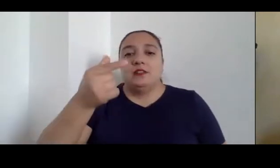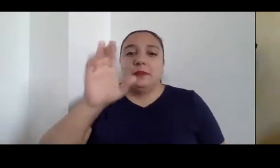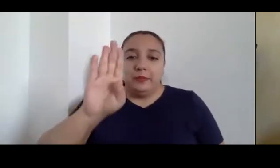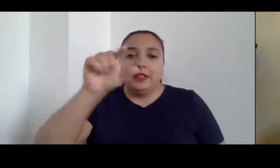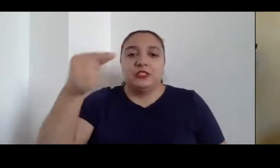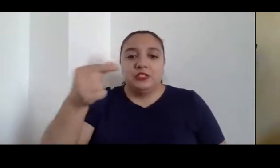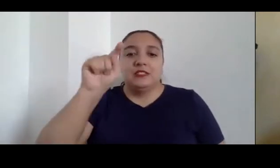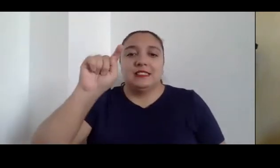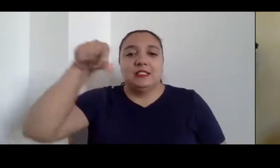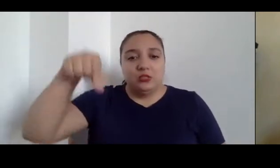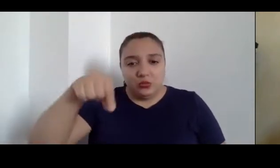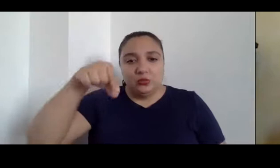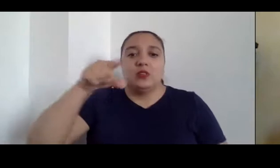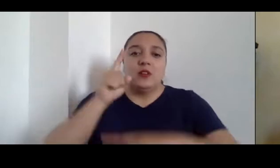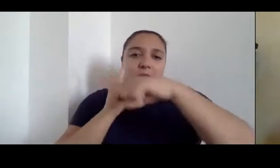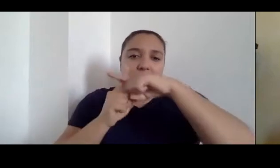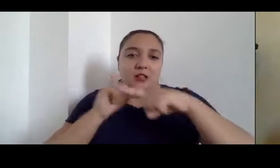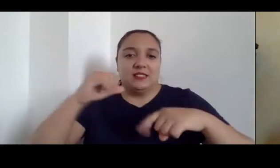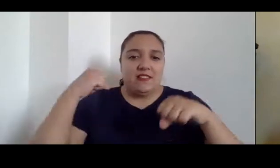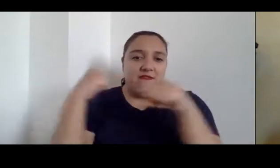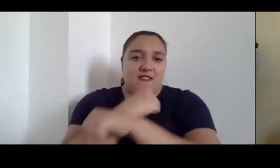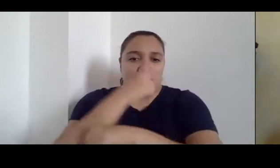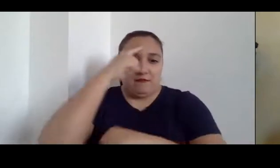of oppression through which white supremacy and colonialism has